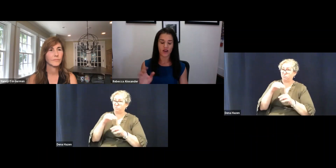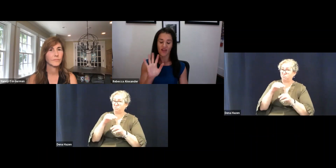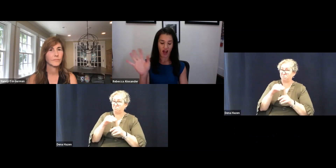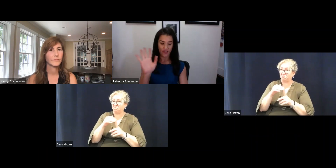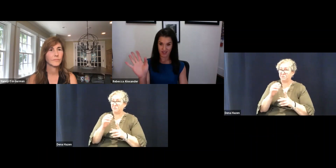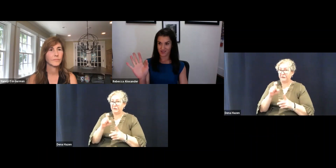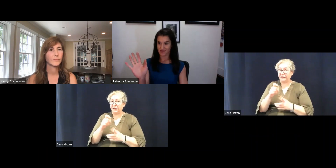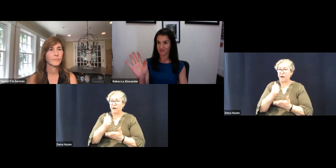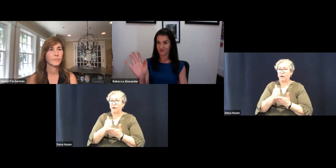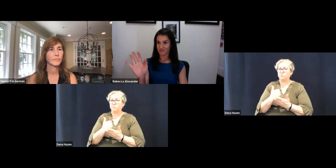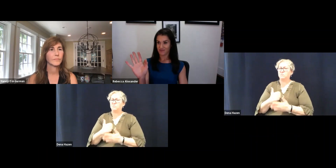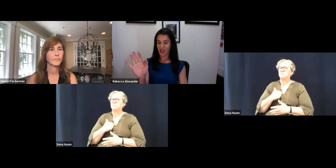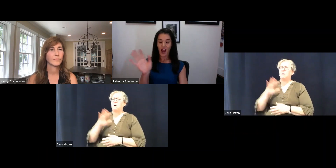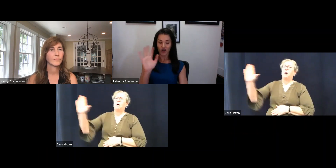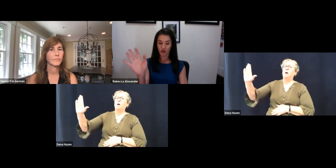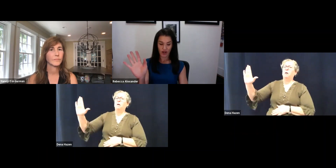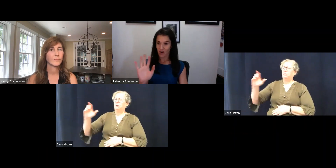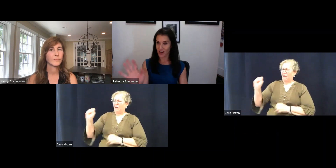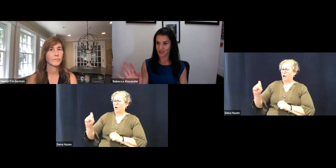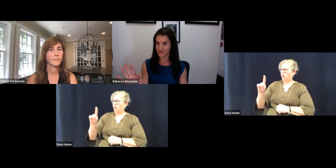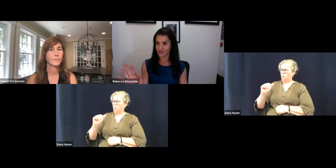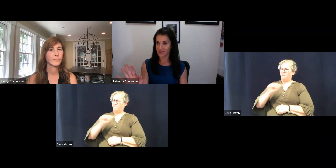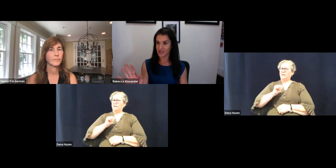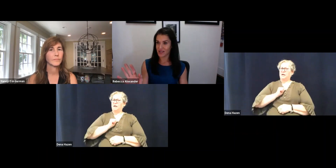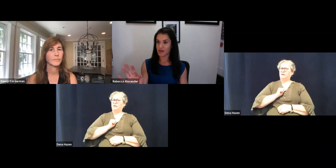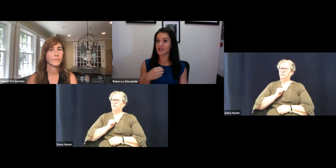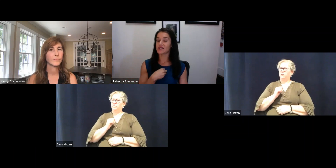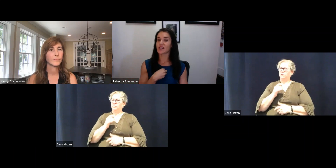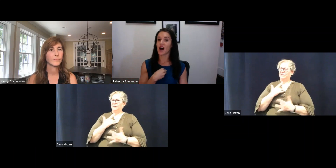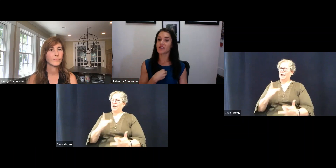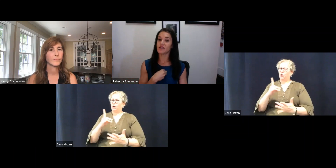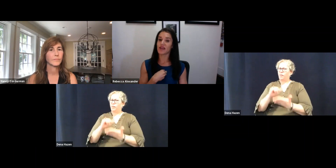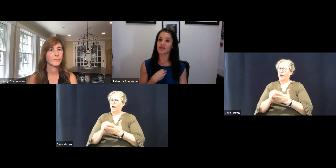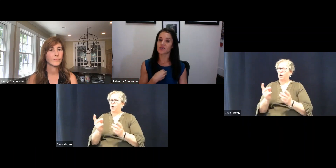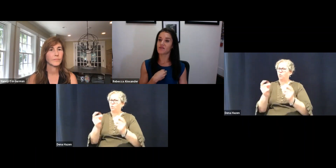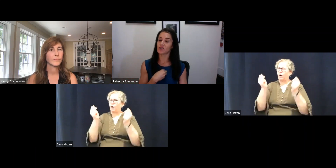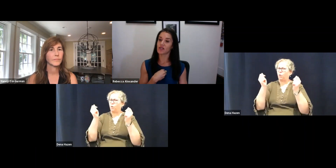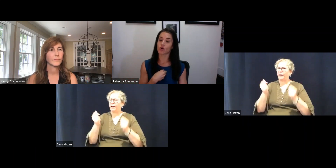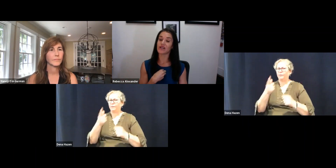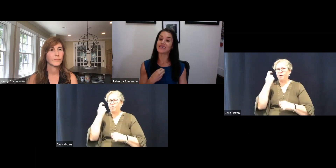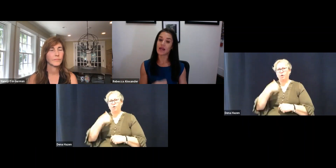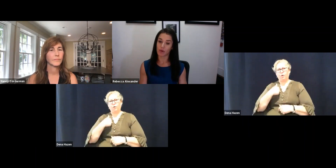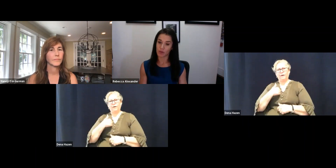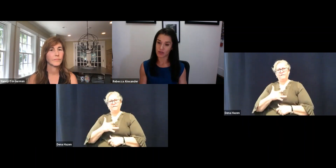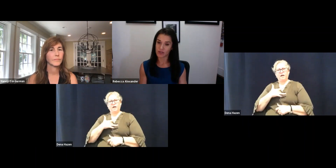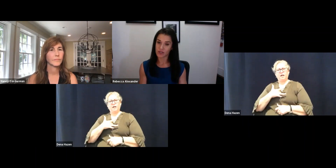no, I've got this. No, I can do it, I'm fine. Because to us it makes us feel like we're incapable,